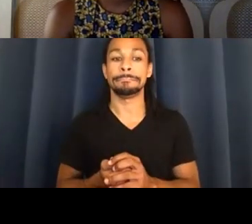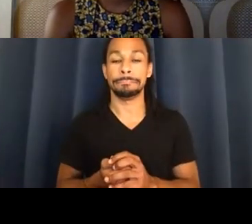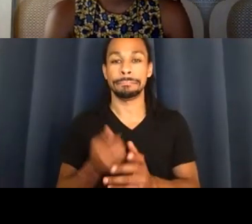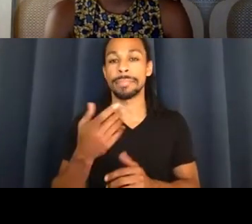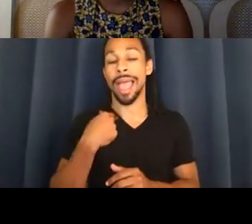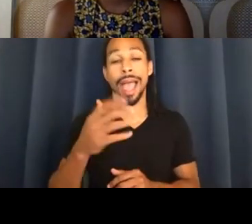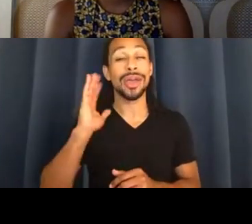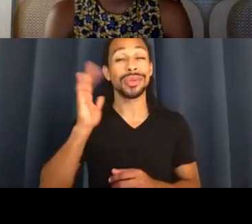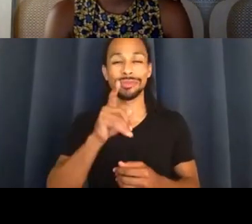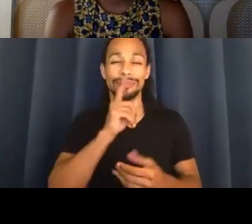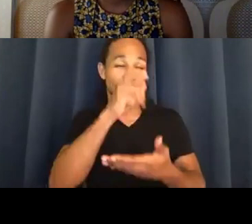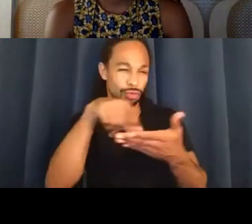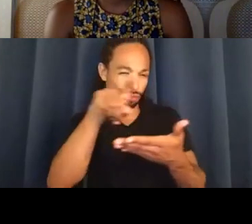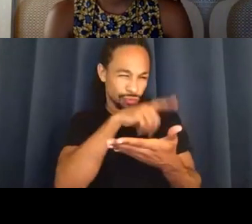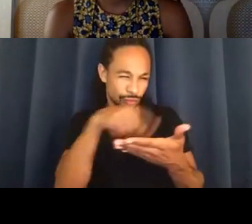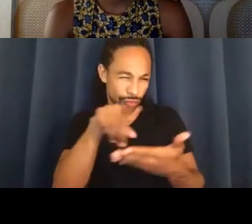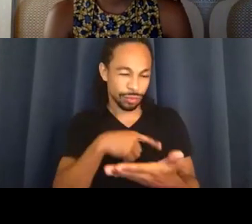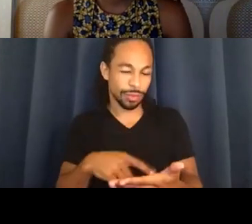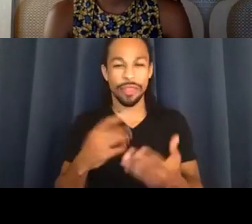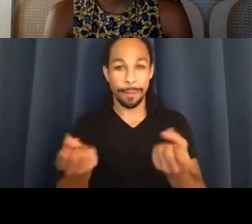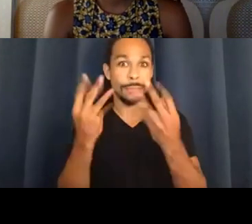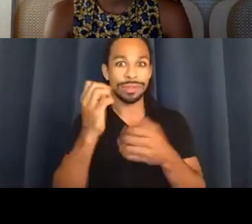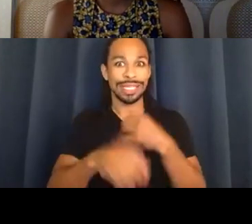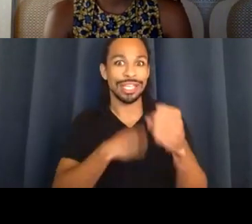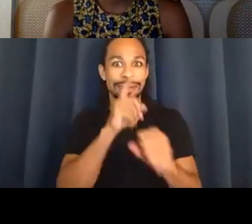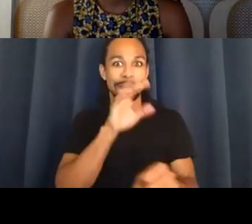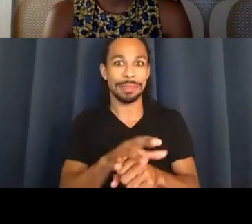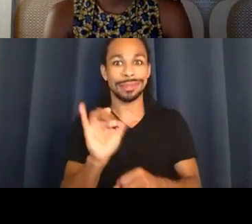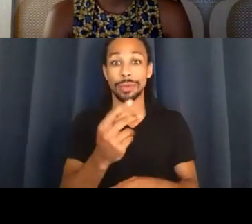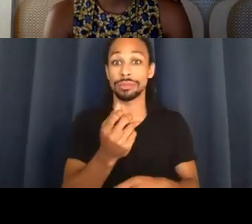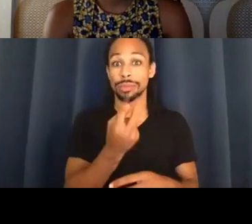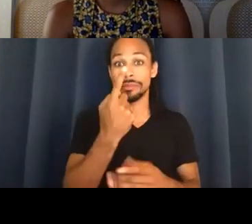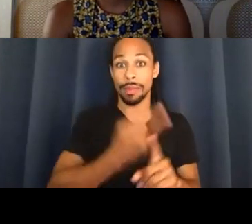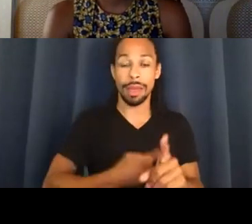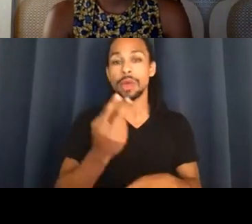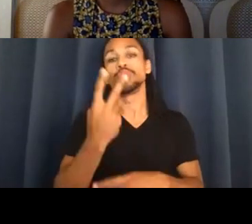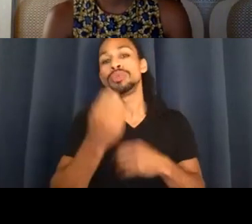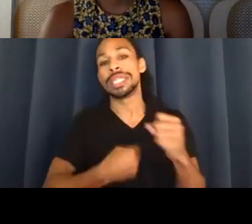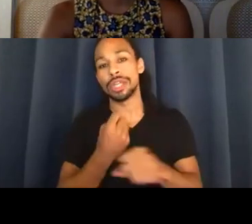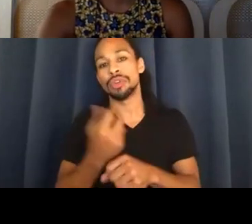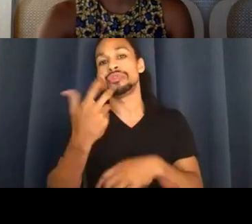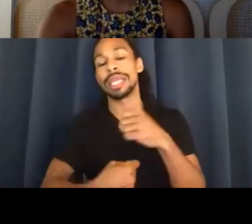what multiyear commitments to artists look like. I thought it was a ploy, yeah,